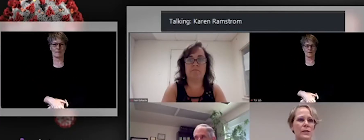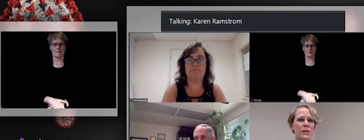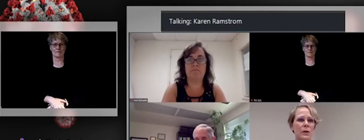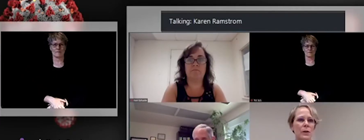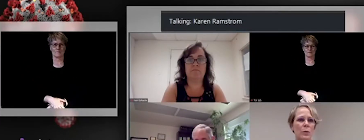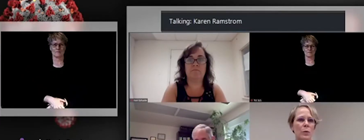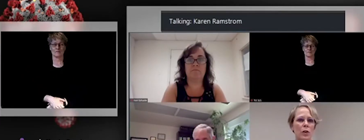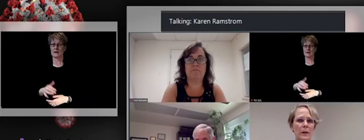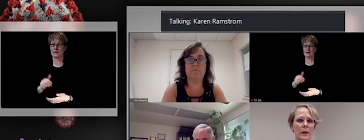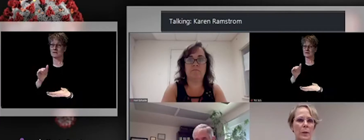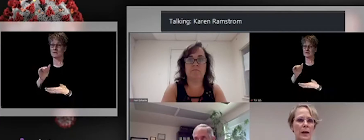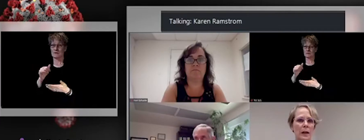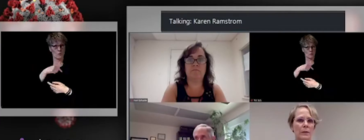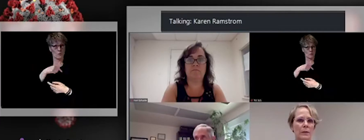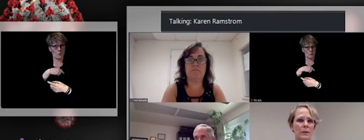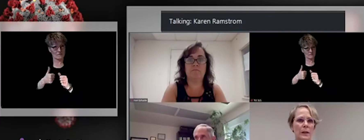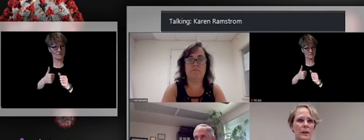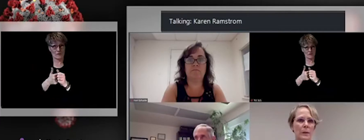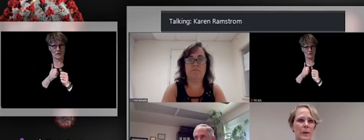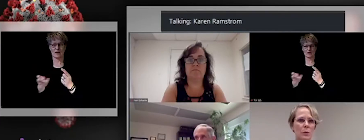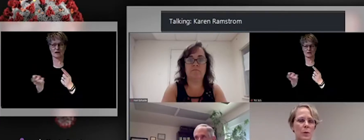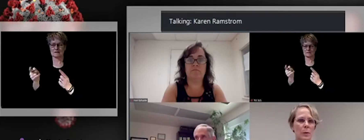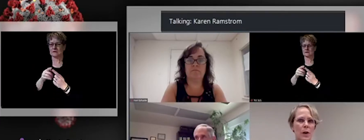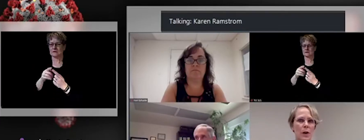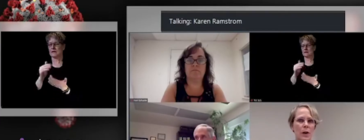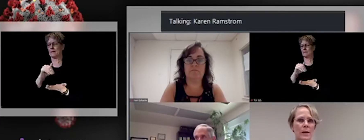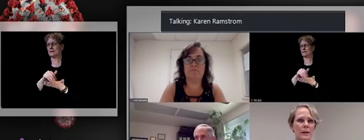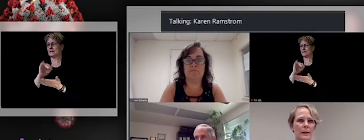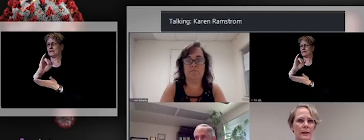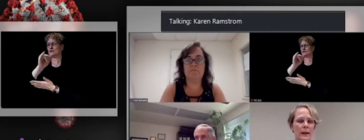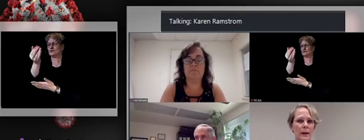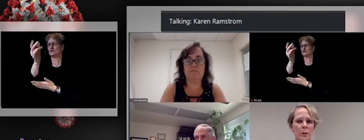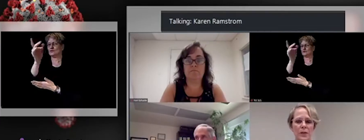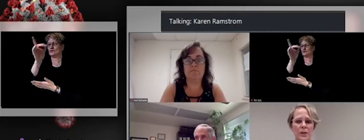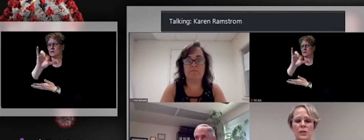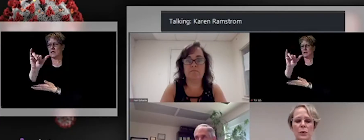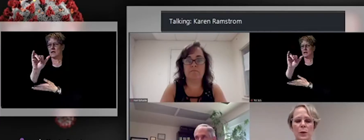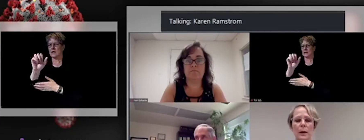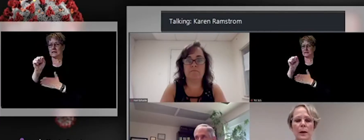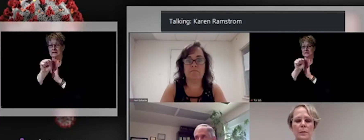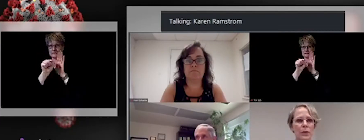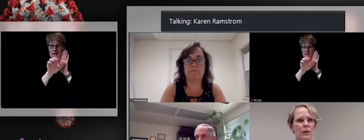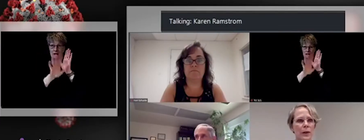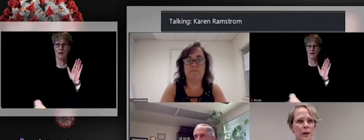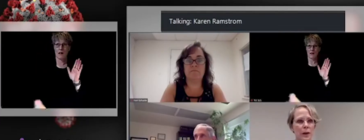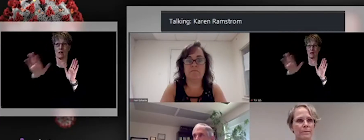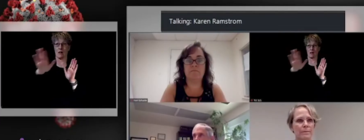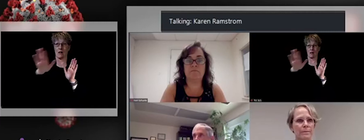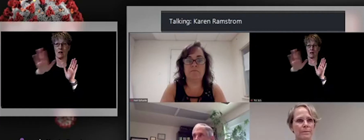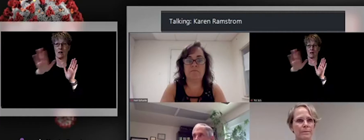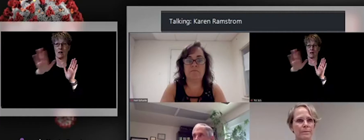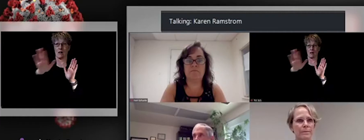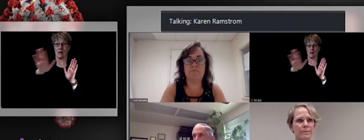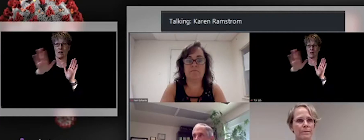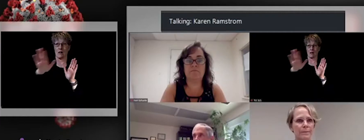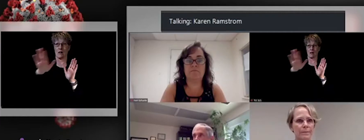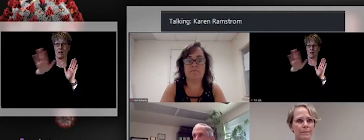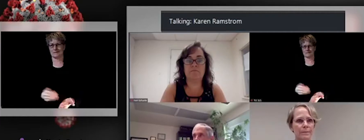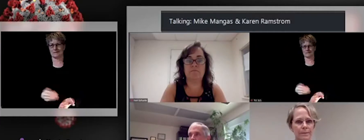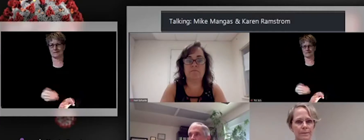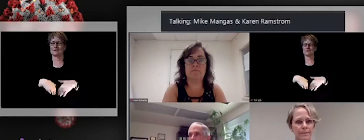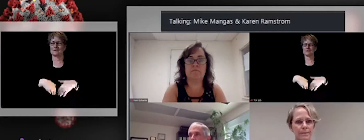So, we're hoping that we can kind of get back to where we were with this new tiered framework.